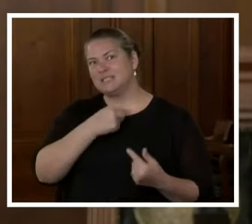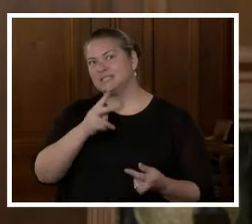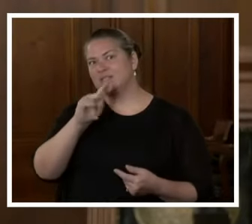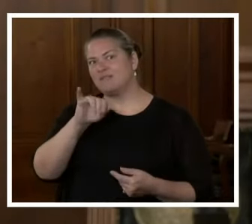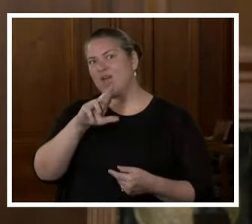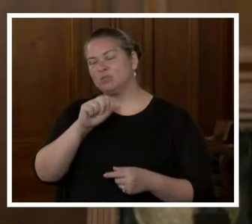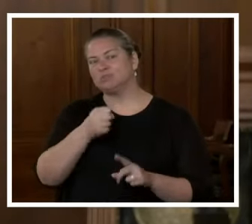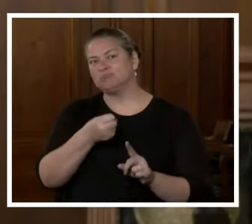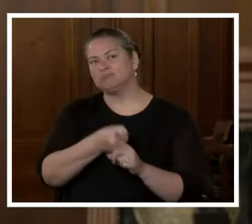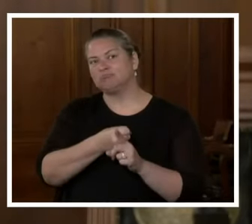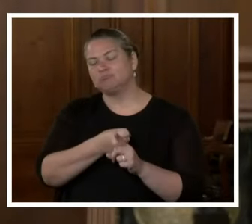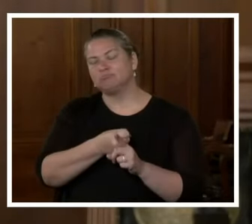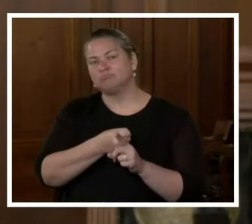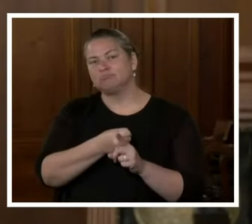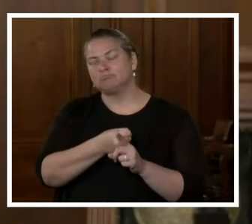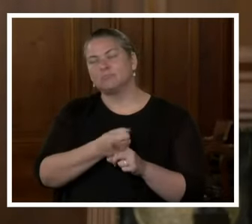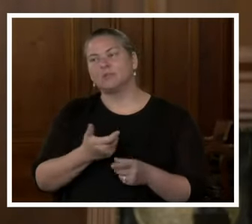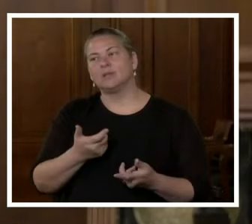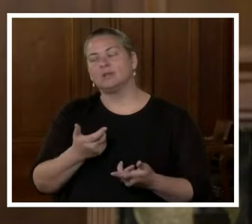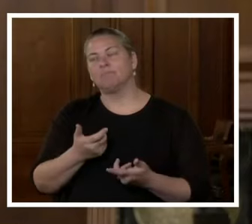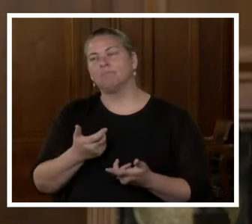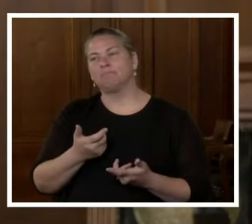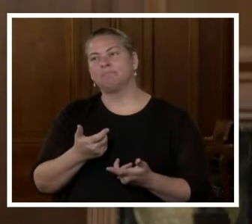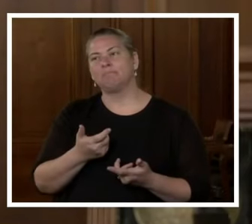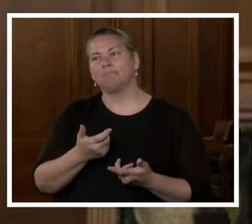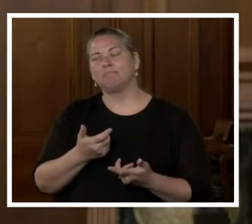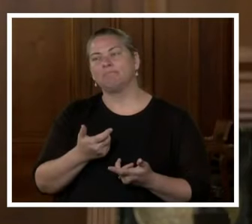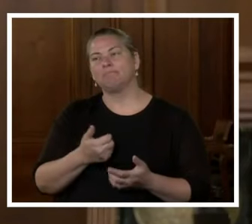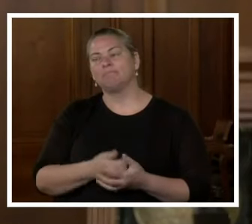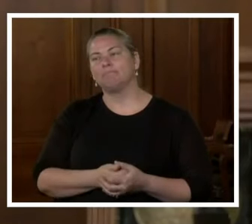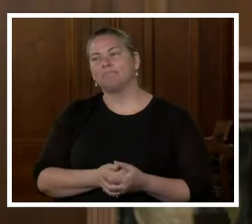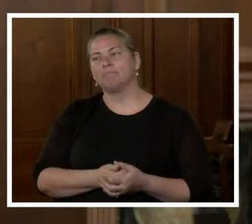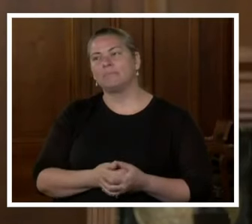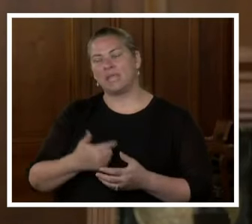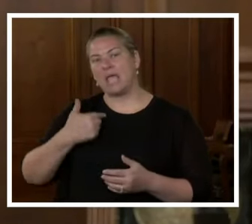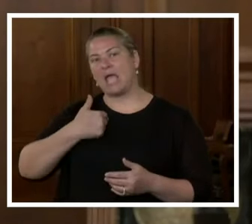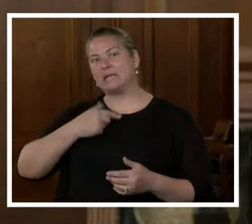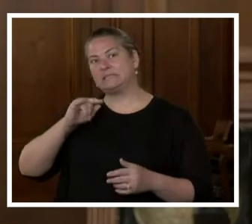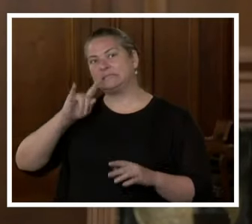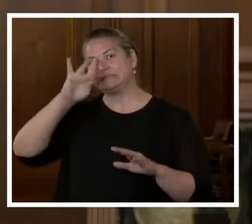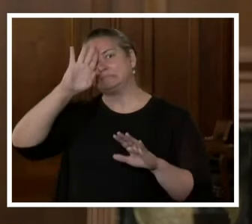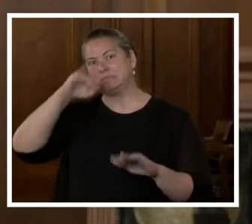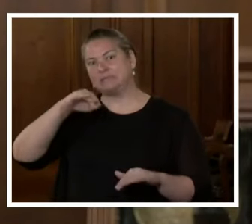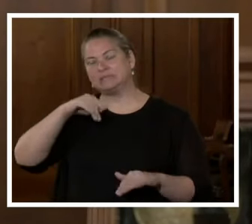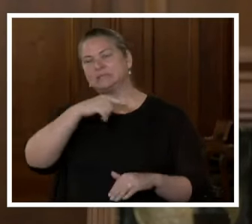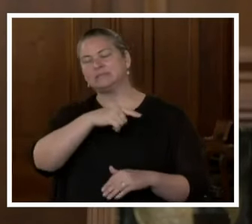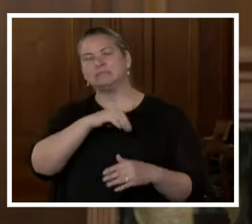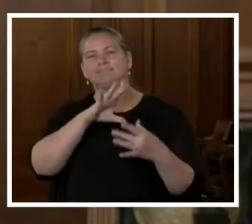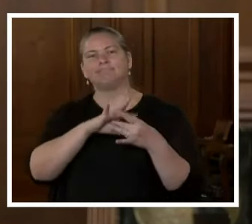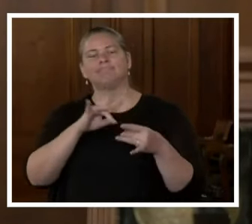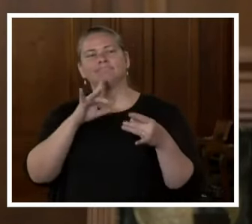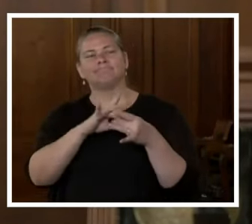SINCE THEN THERE'S BEEN CHALK DRAWINGS ON THE FRONT OF SUCH POSITIVITY.